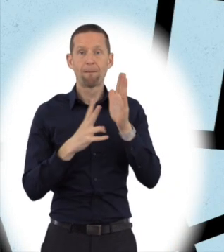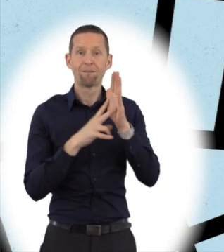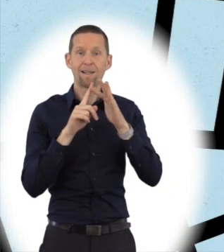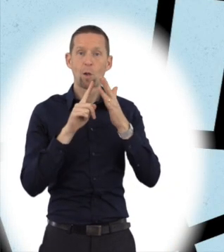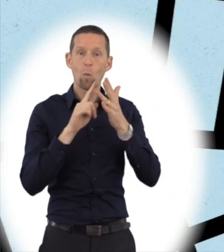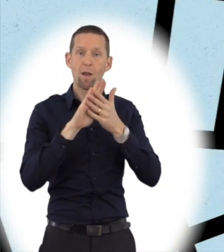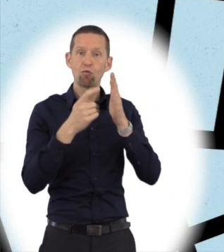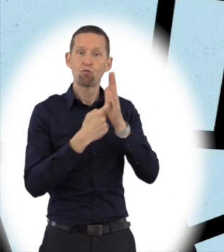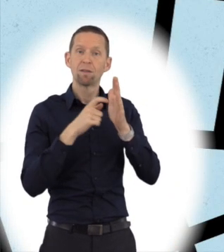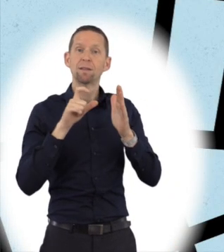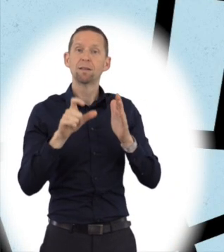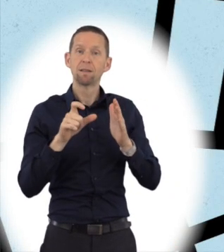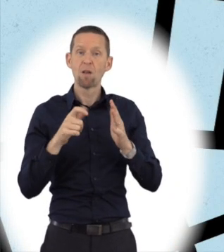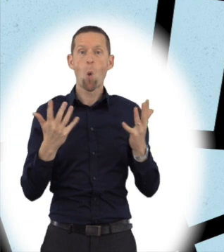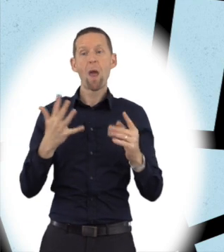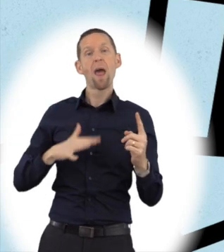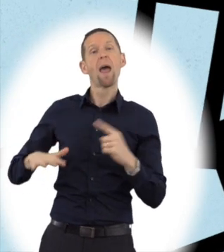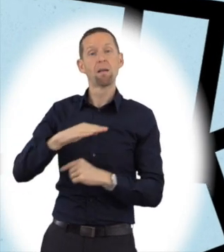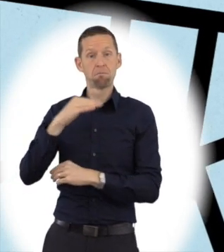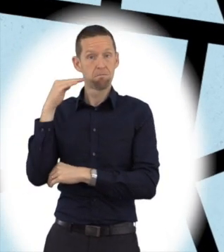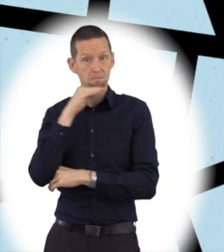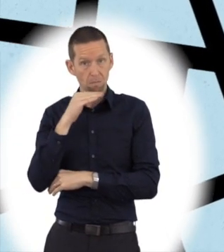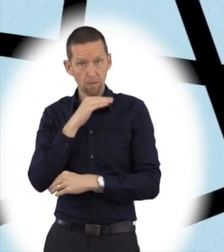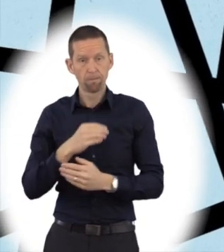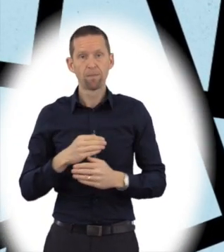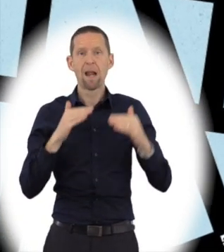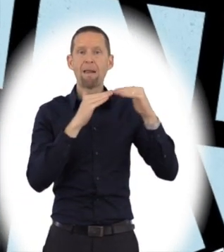The Victorian Equal Opportunity and Human Rights Commission is located in Melbourne